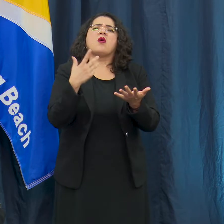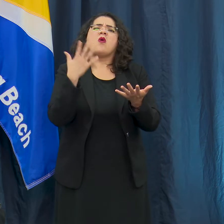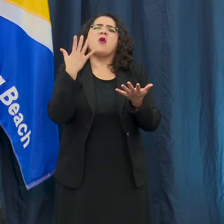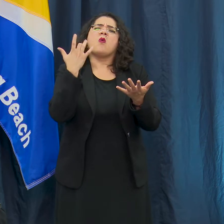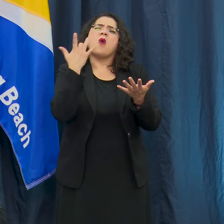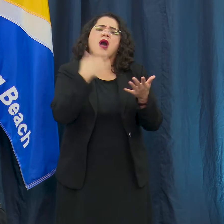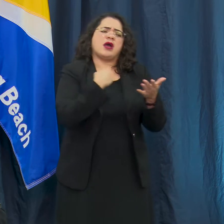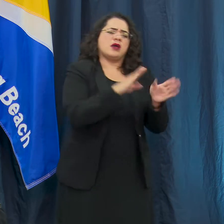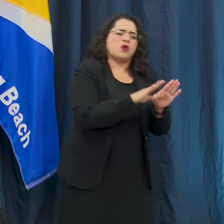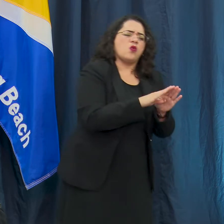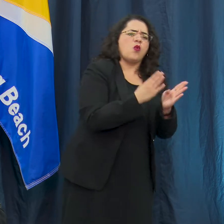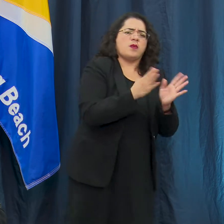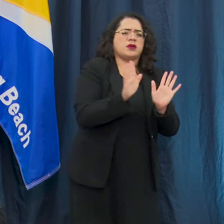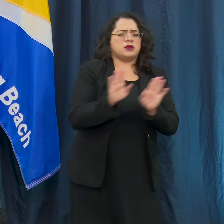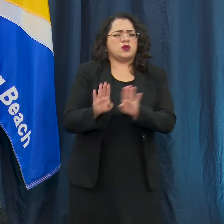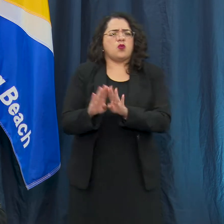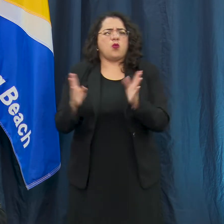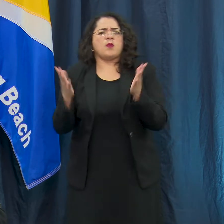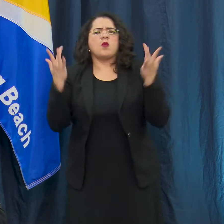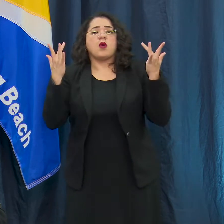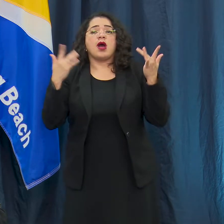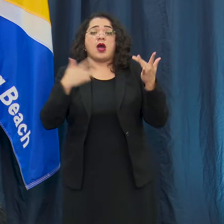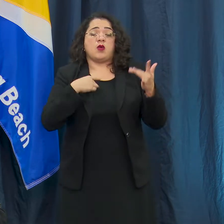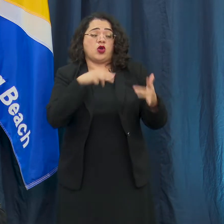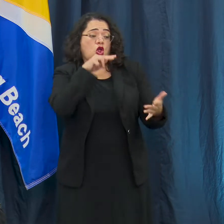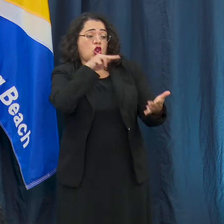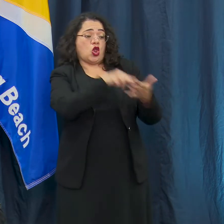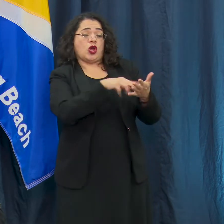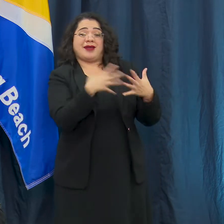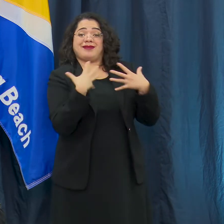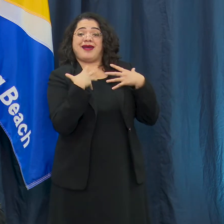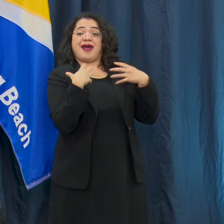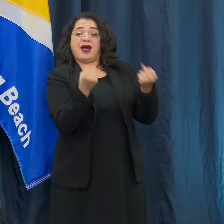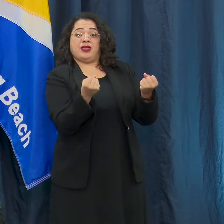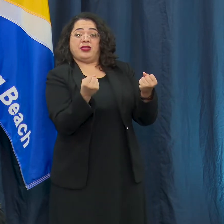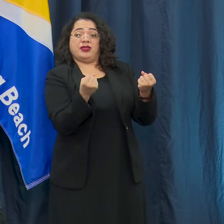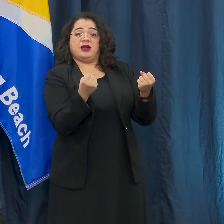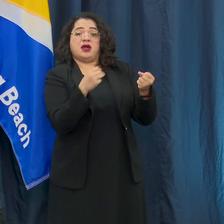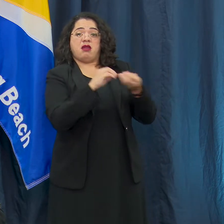moving all in the right direction but I want to warn everyone and this is